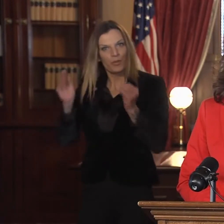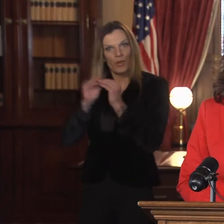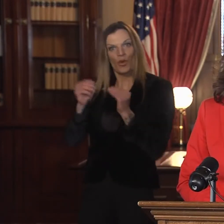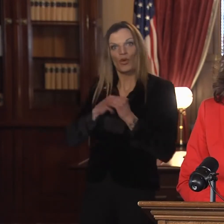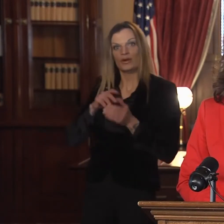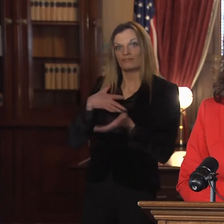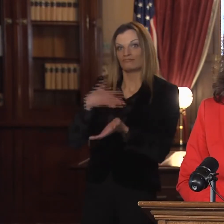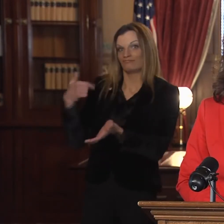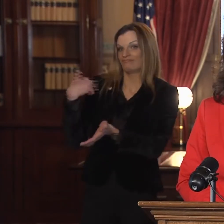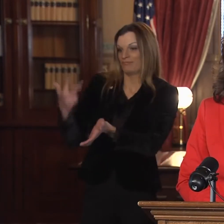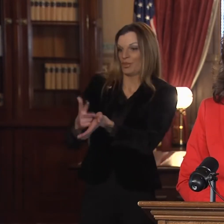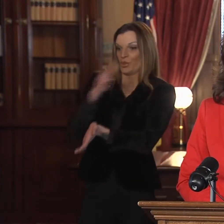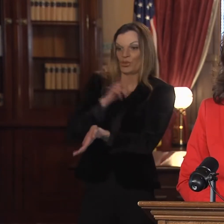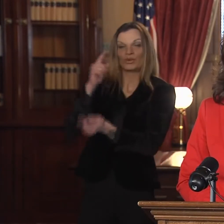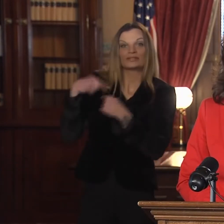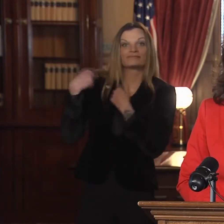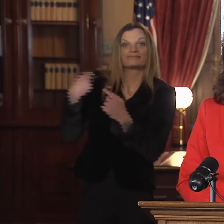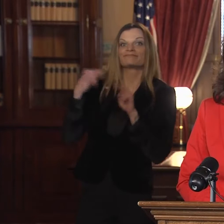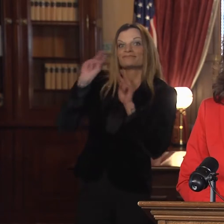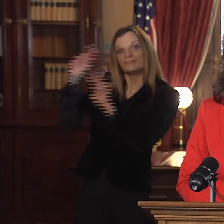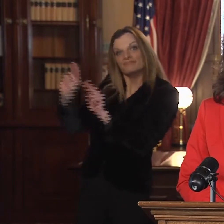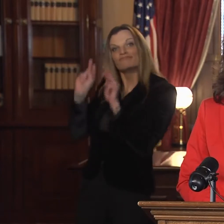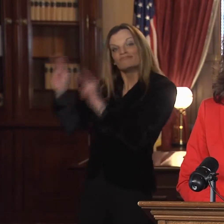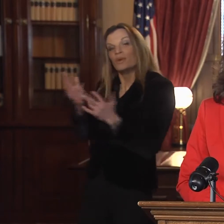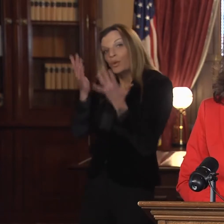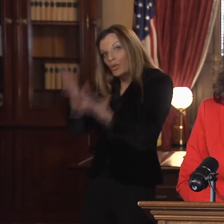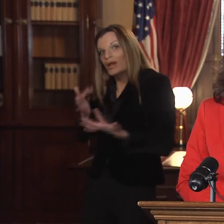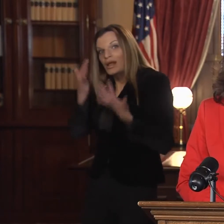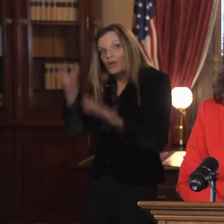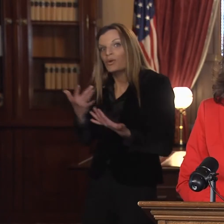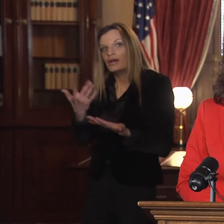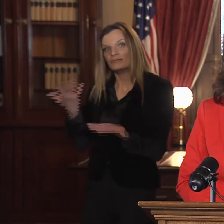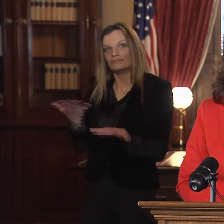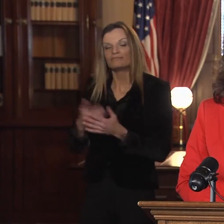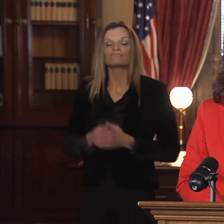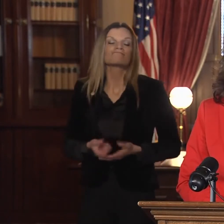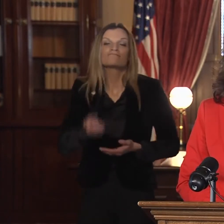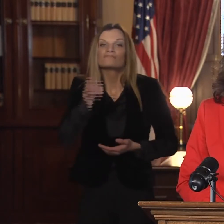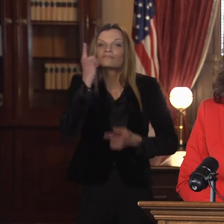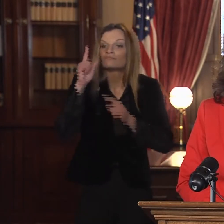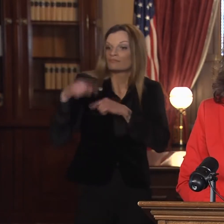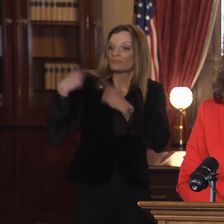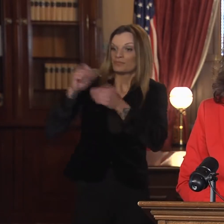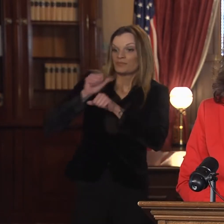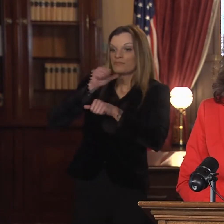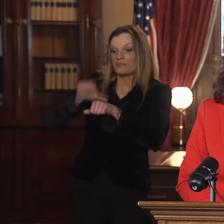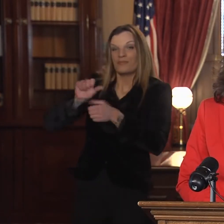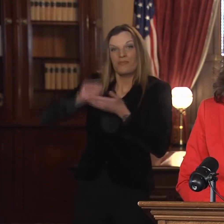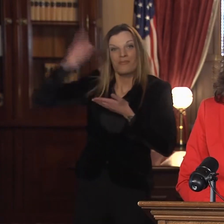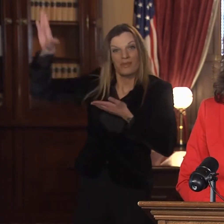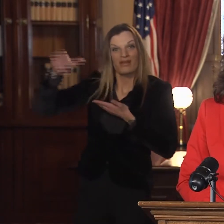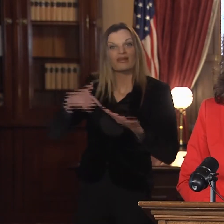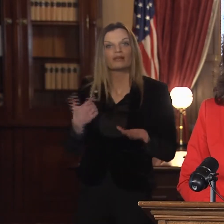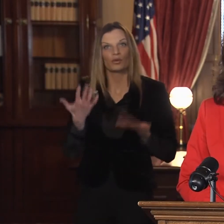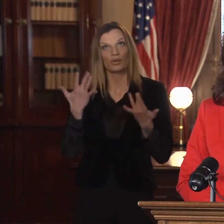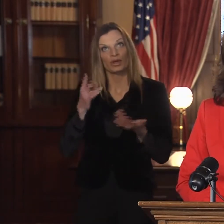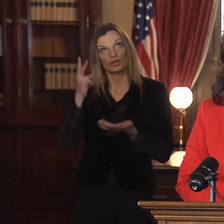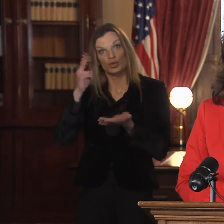PROTECT THE PUBLIC HEALTH AND HELP US SAVE LIVES. THE THREE WEEKS SINCE I SENT